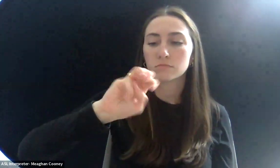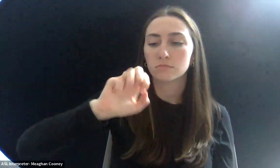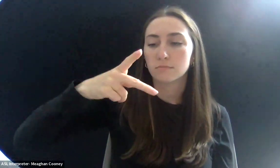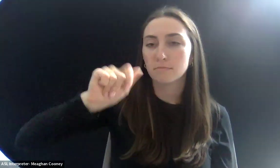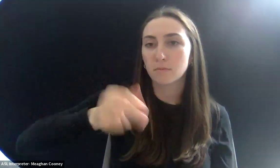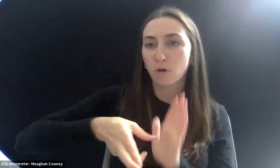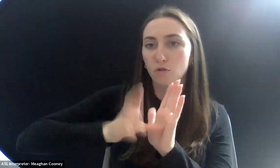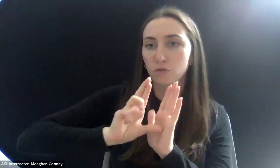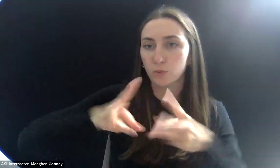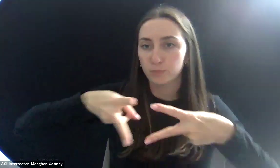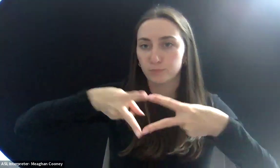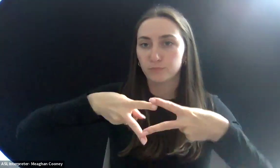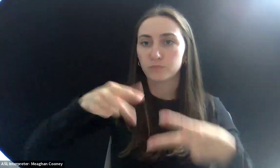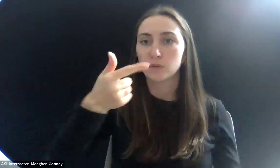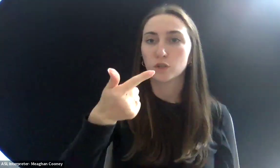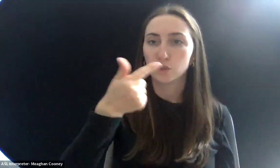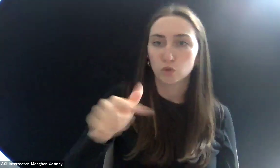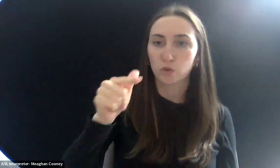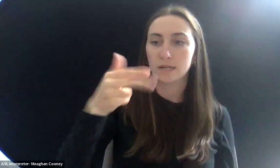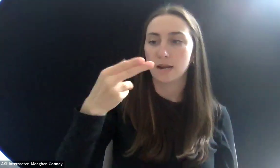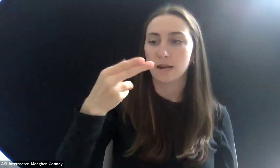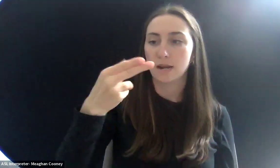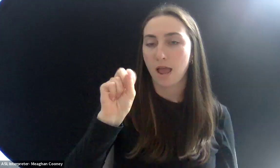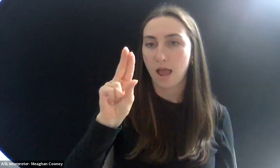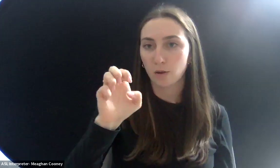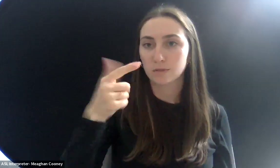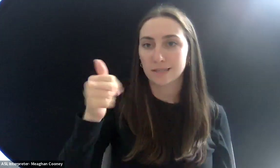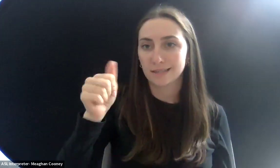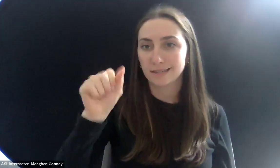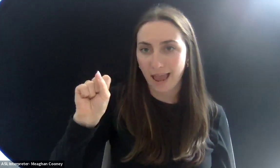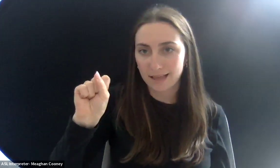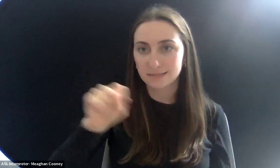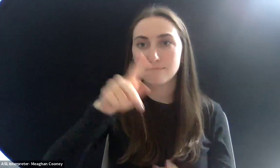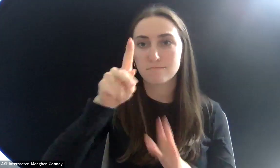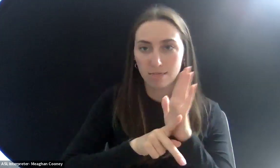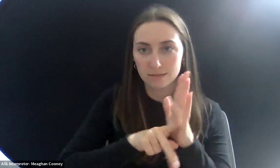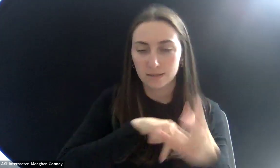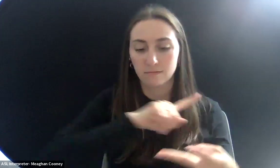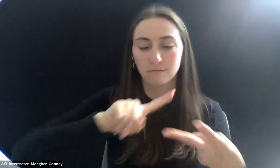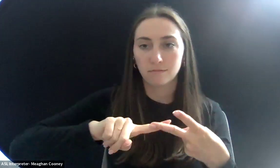One is greenhouse gas policy protocol and the 2nd is related to climate resiliency.